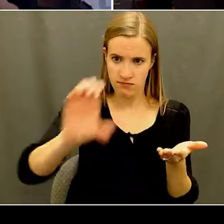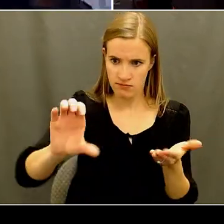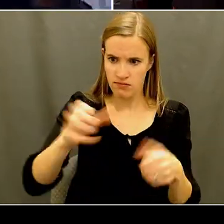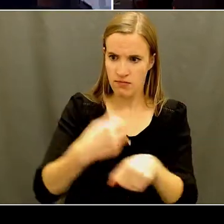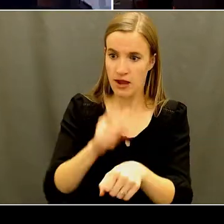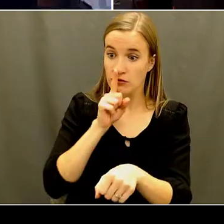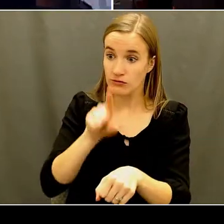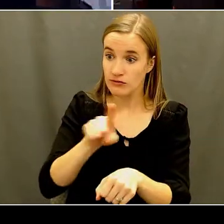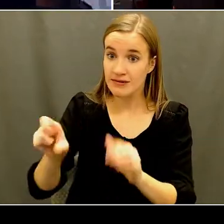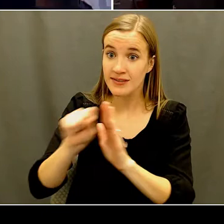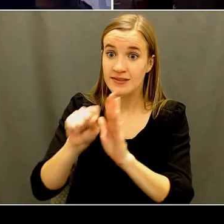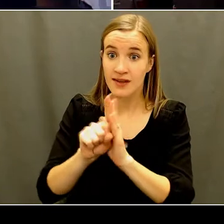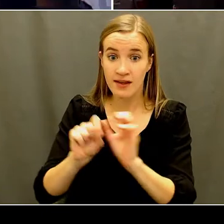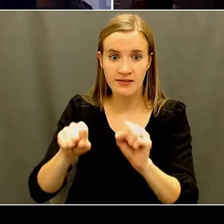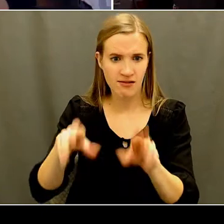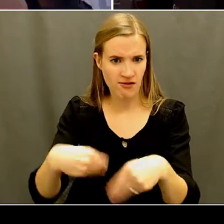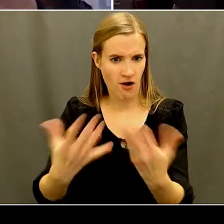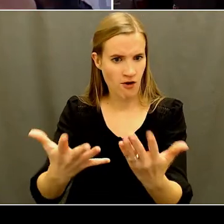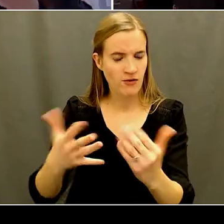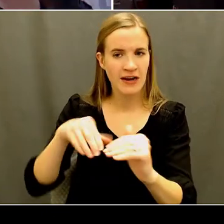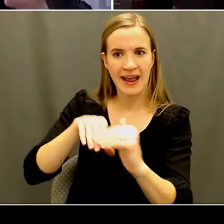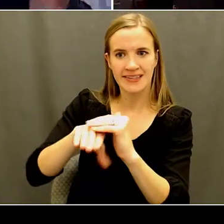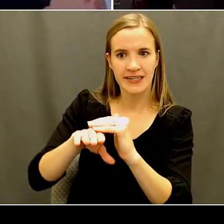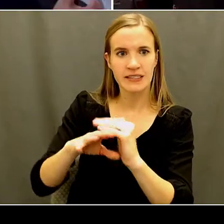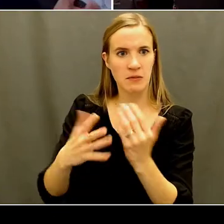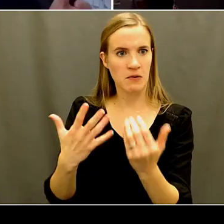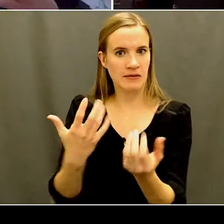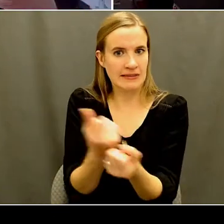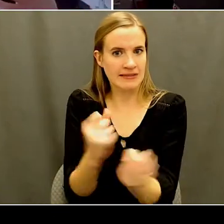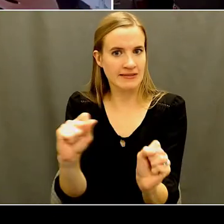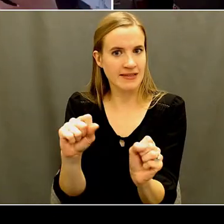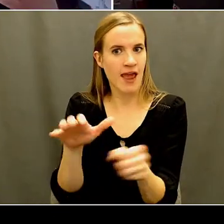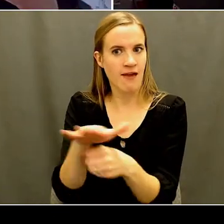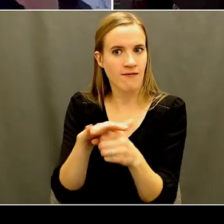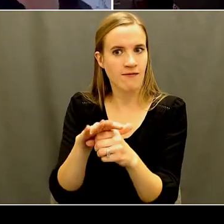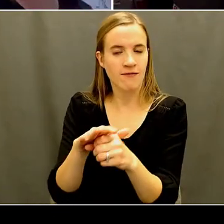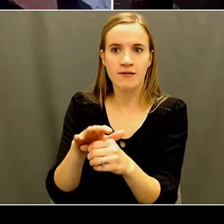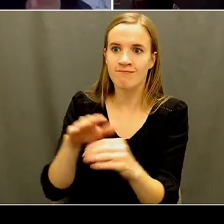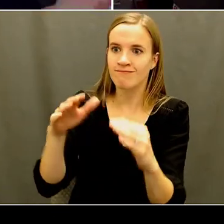polling centers that continue to be open. We need people who are at less